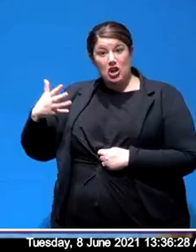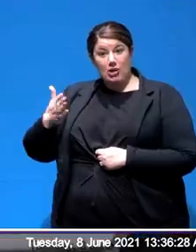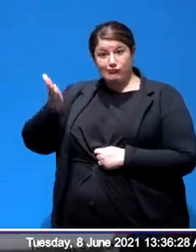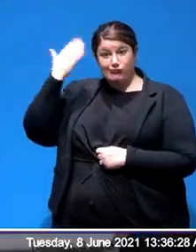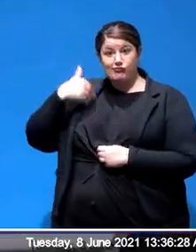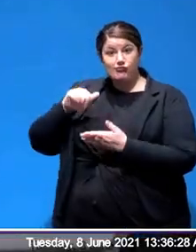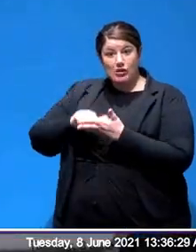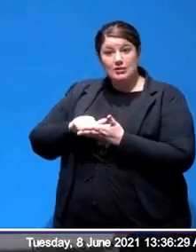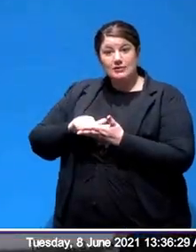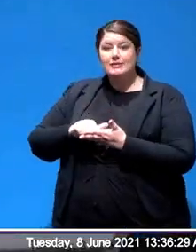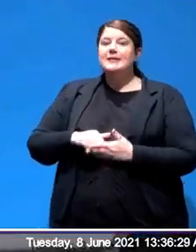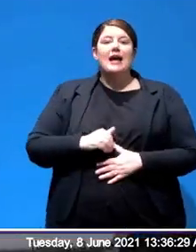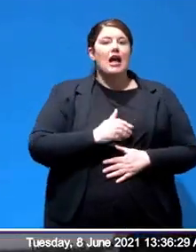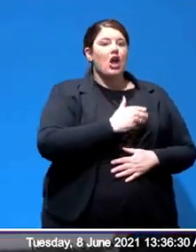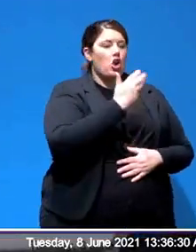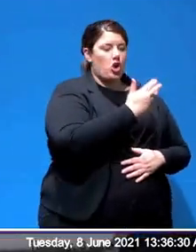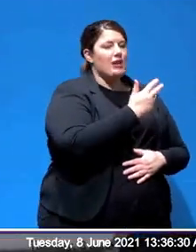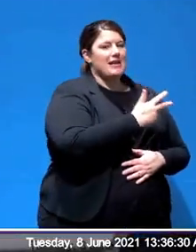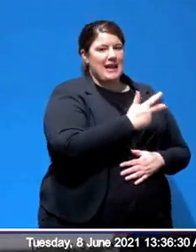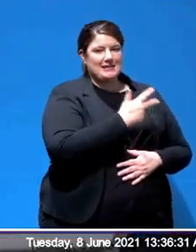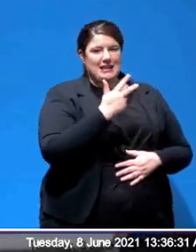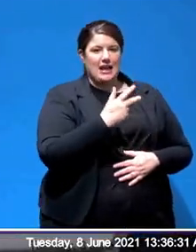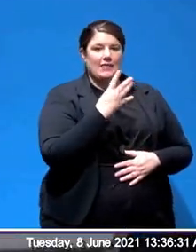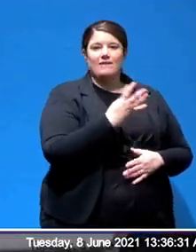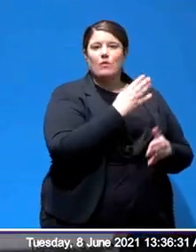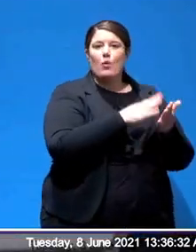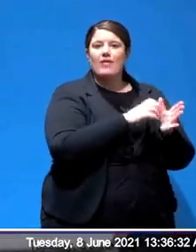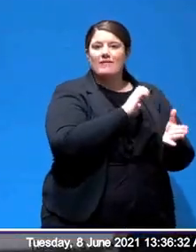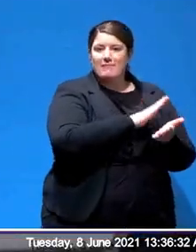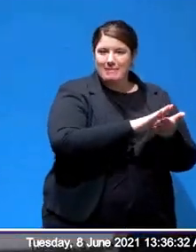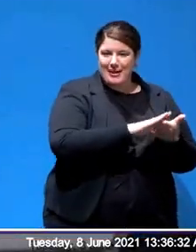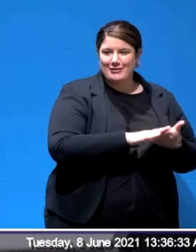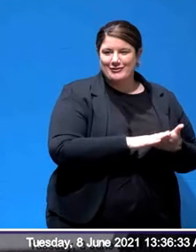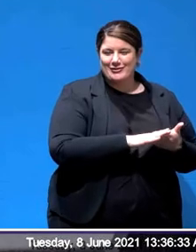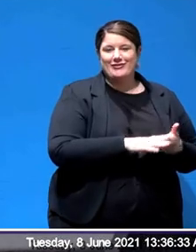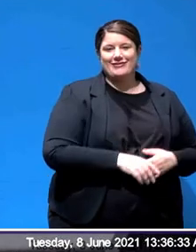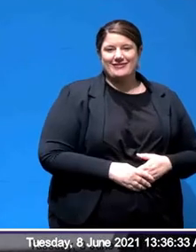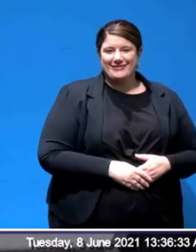Yes, 1988, actually. 4 March. Being precise.